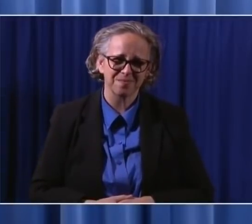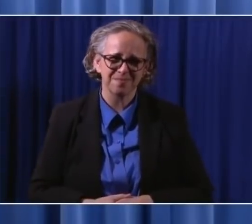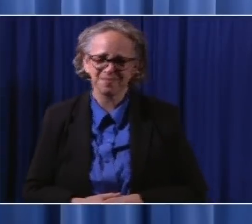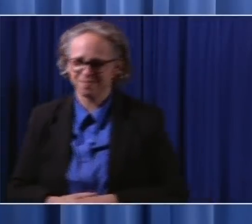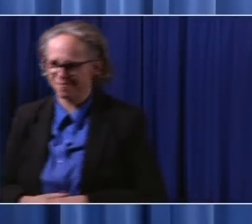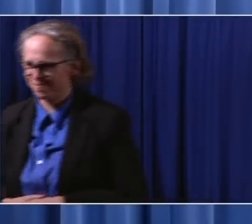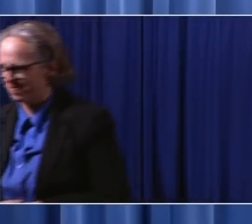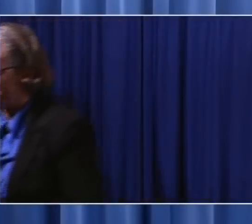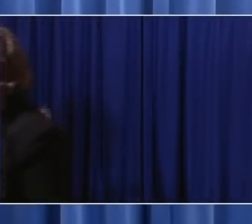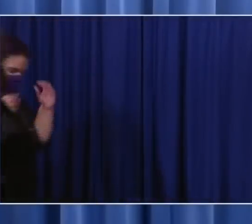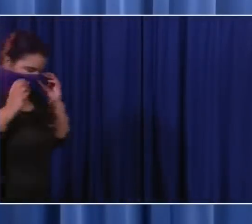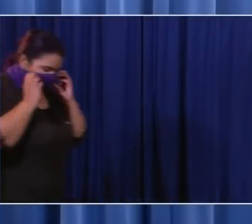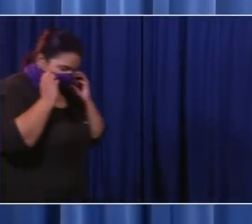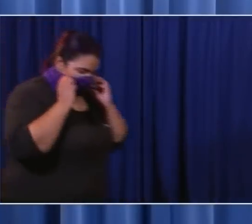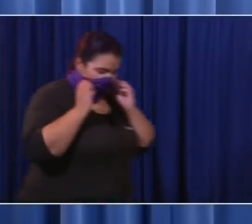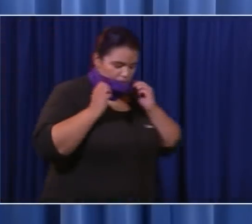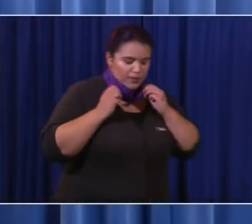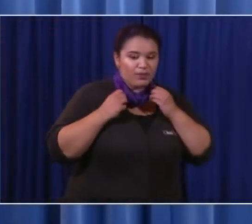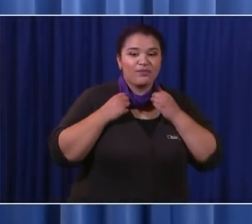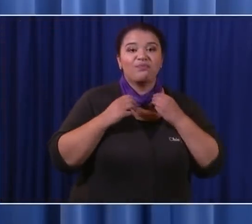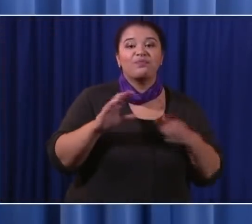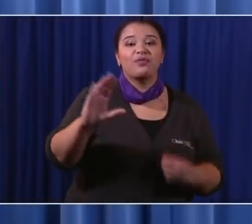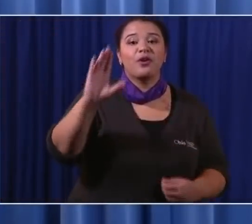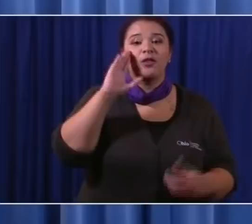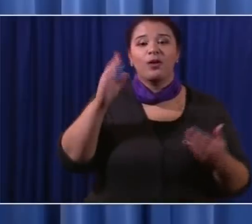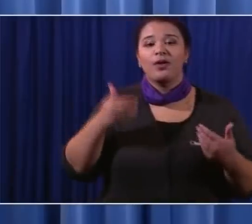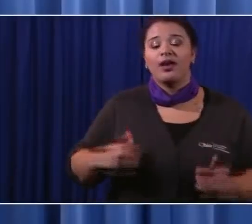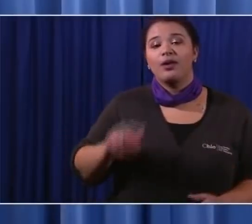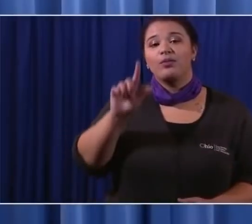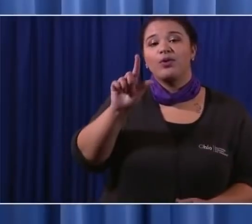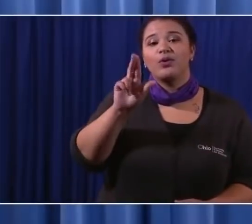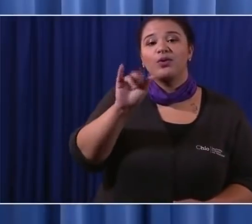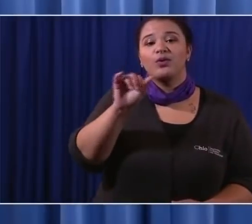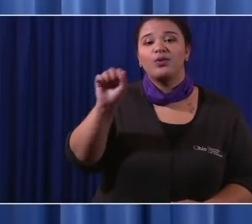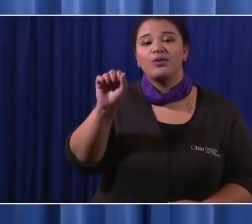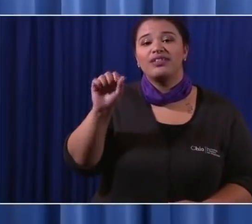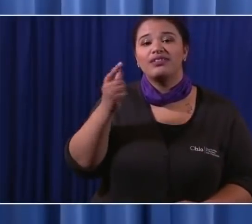GATHERED INFORMATION AND RECOMMENDATIONS FROM A LOT OF PEOPLE. SHE REMAINS A SIGNIFICANT ADVISOR IN THIS ADMINISTRATION. AND I'M GLAD SHE IS.